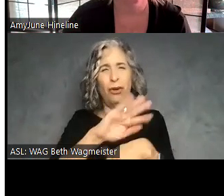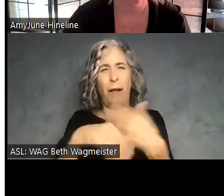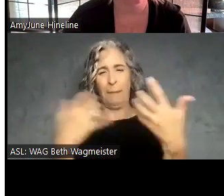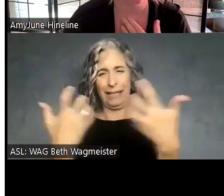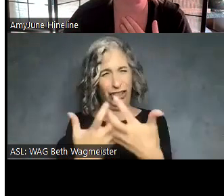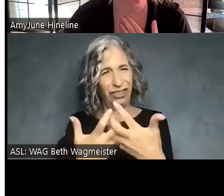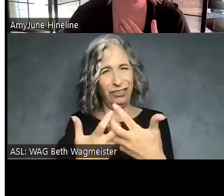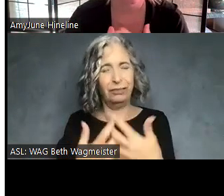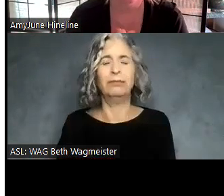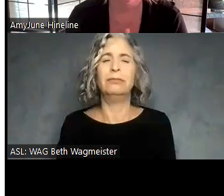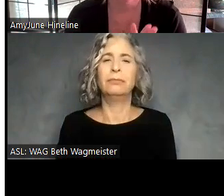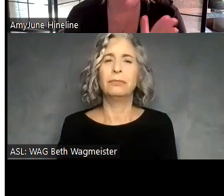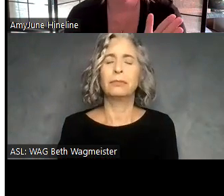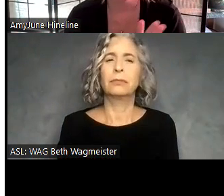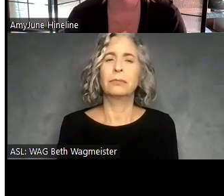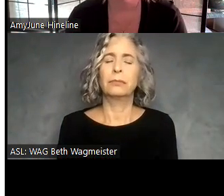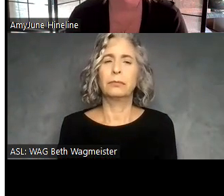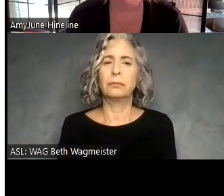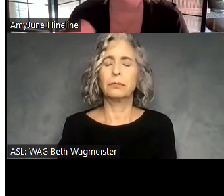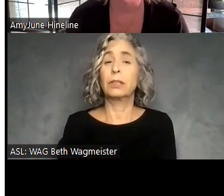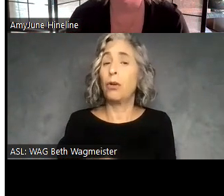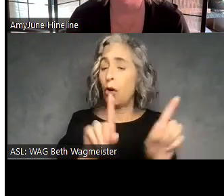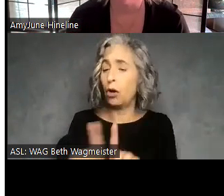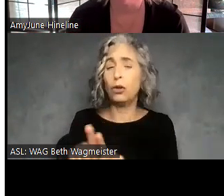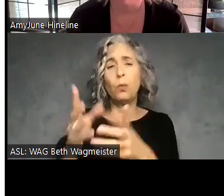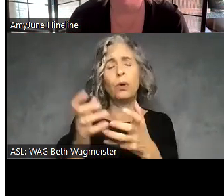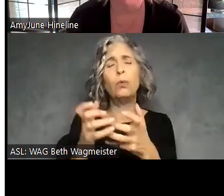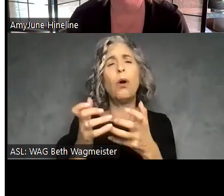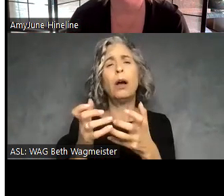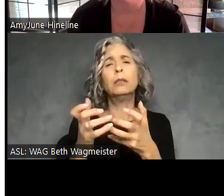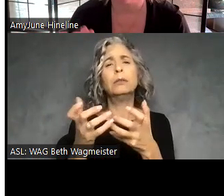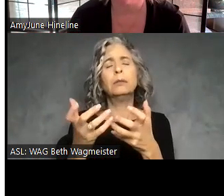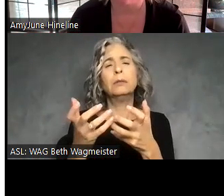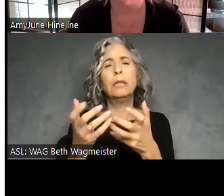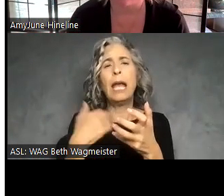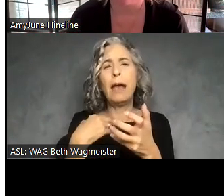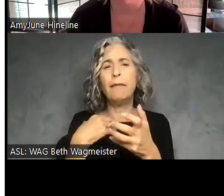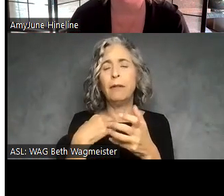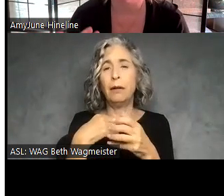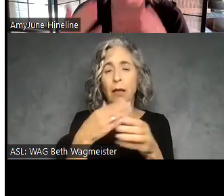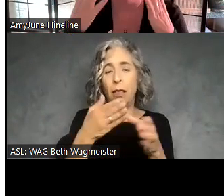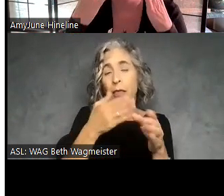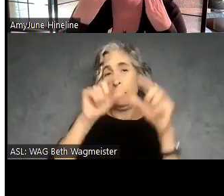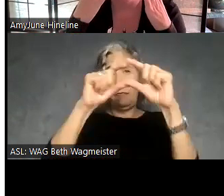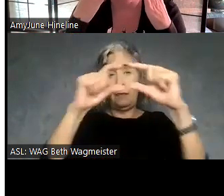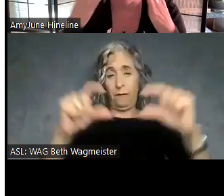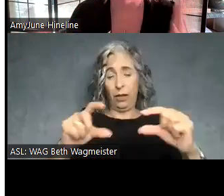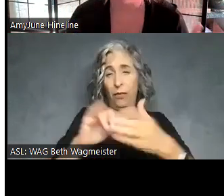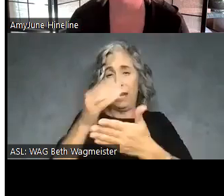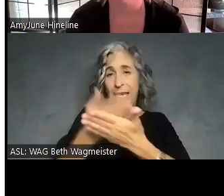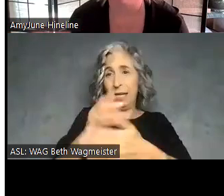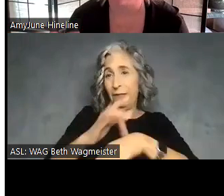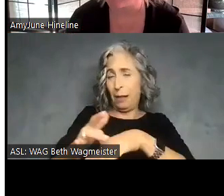Providing the correct input types allows operating systems and assistive technology to provide the